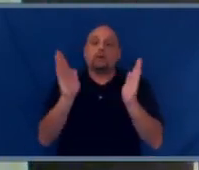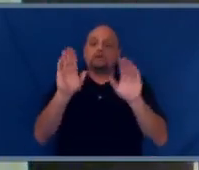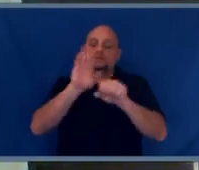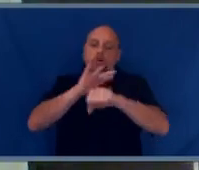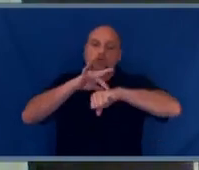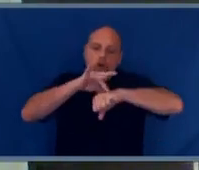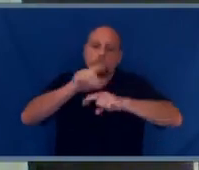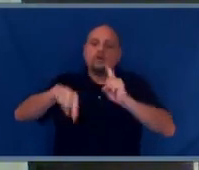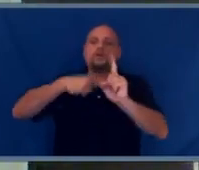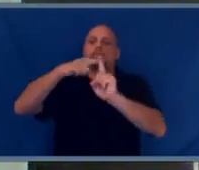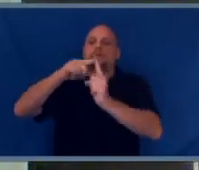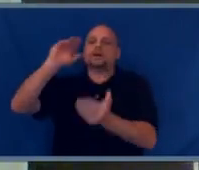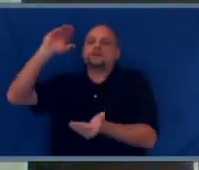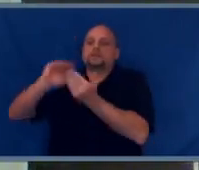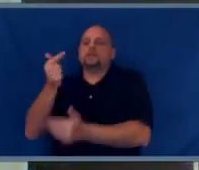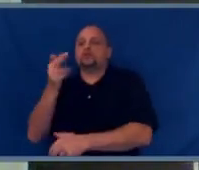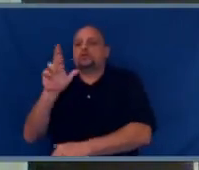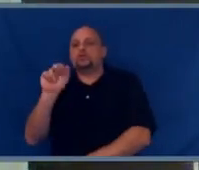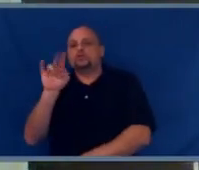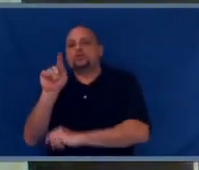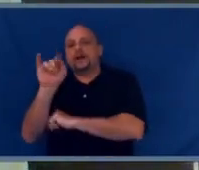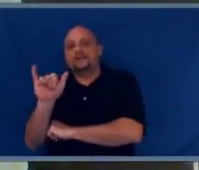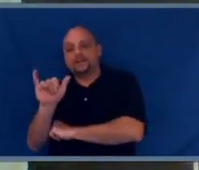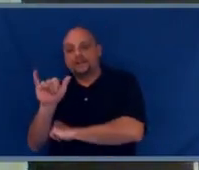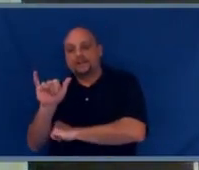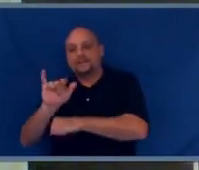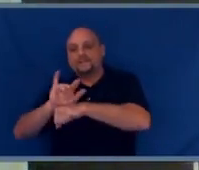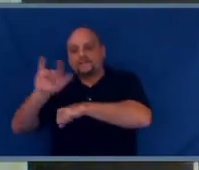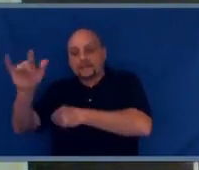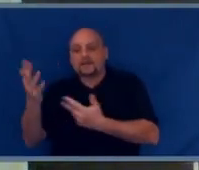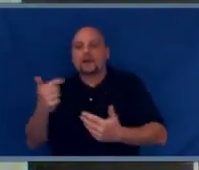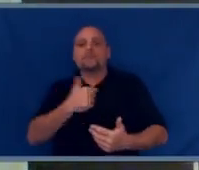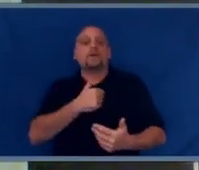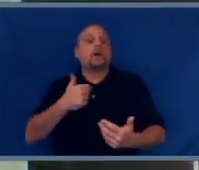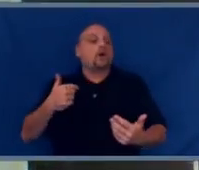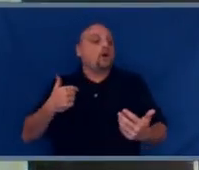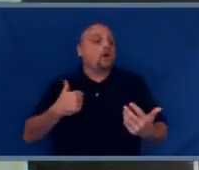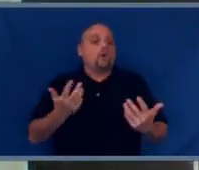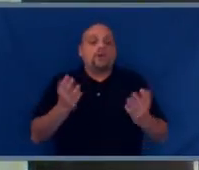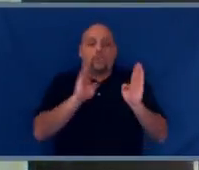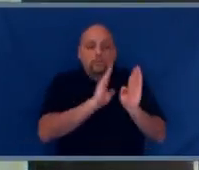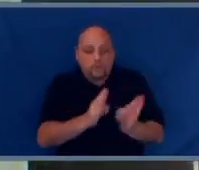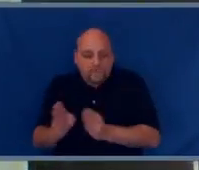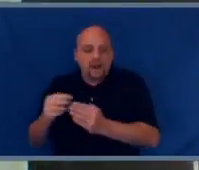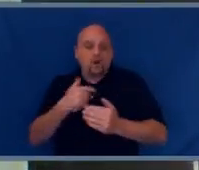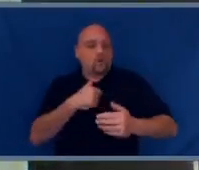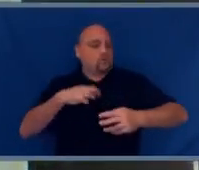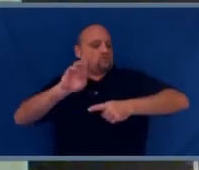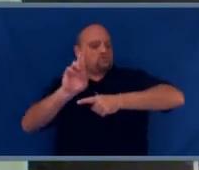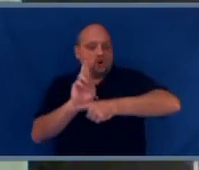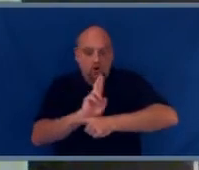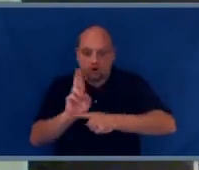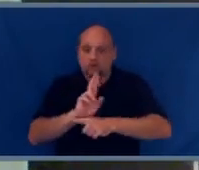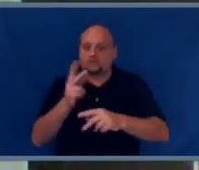TAGGED THEM. THE TEAM WAS PREPARED.